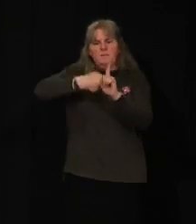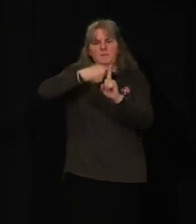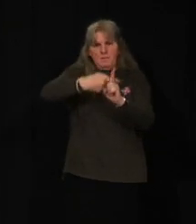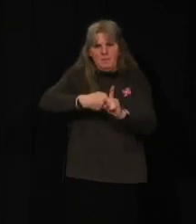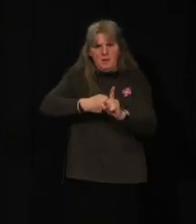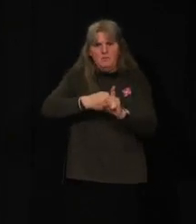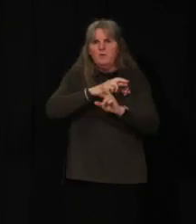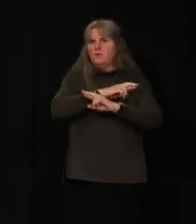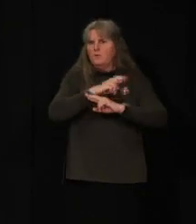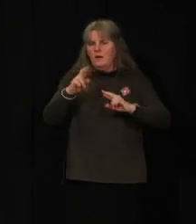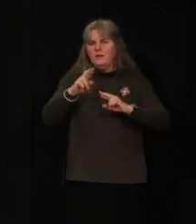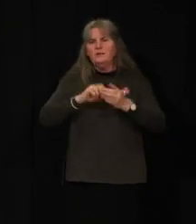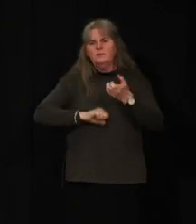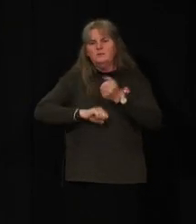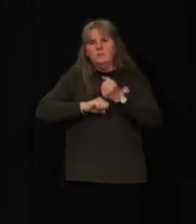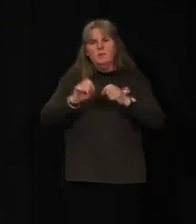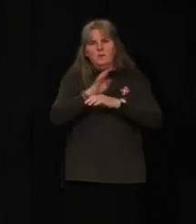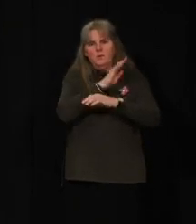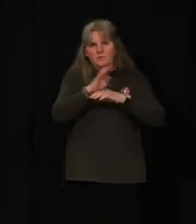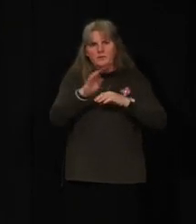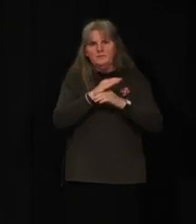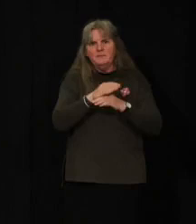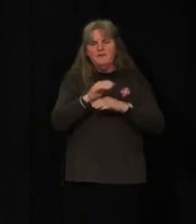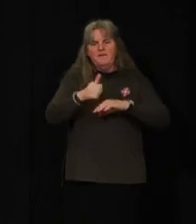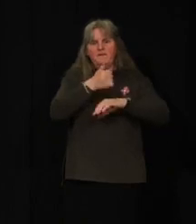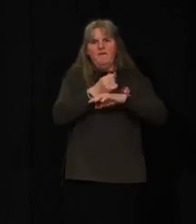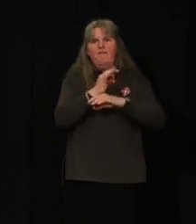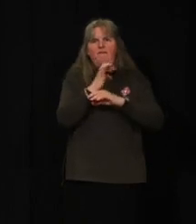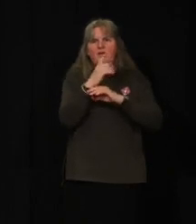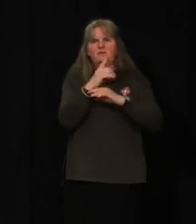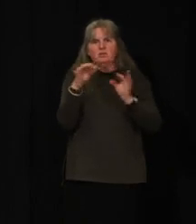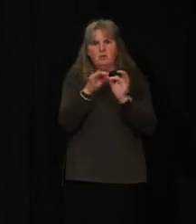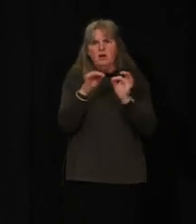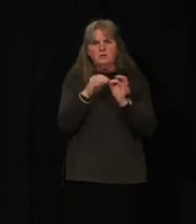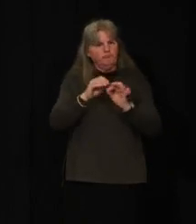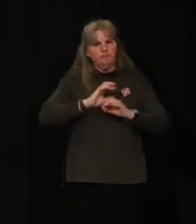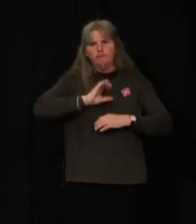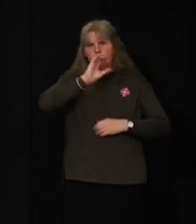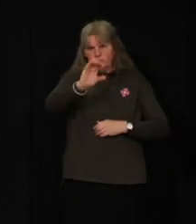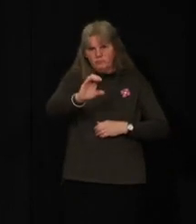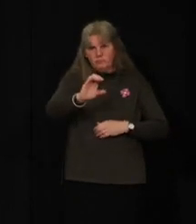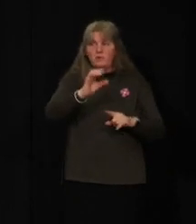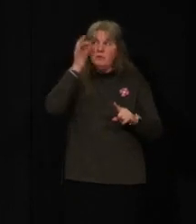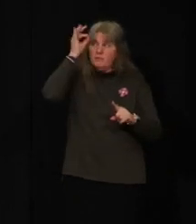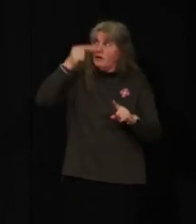month for business support for those businesses' fixed costs. We have the federal relief